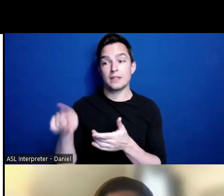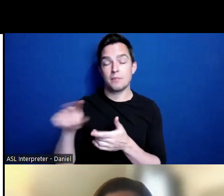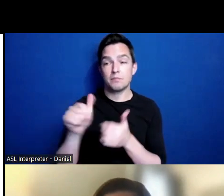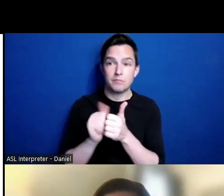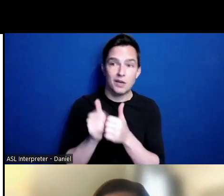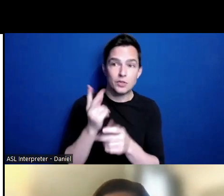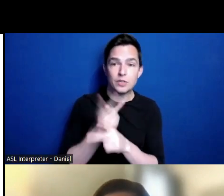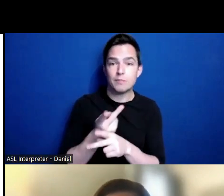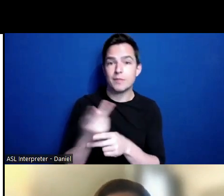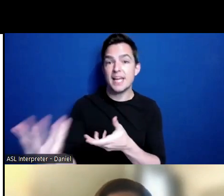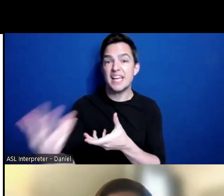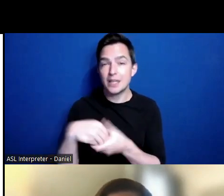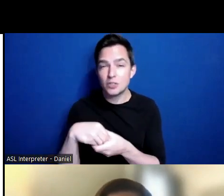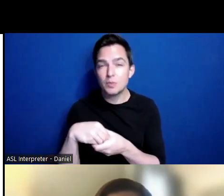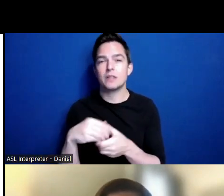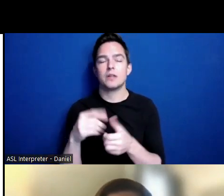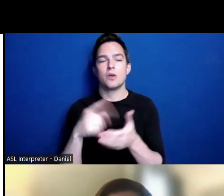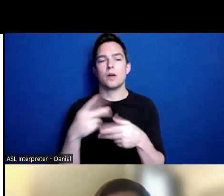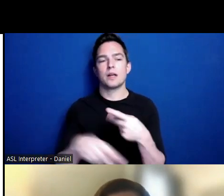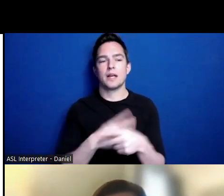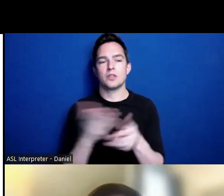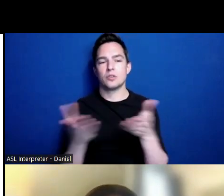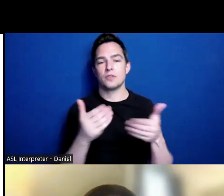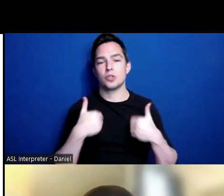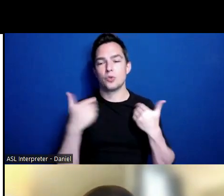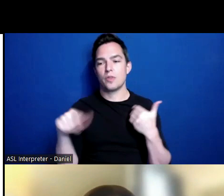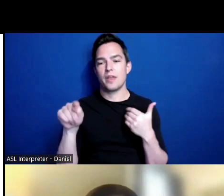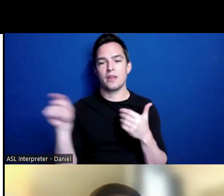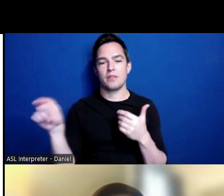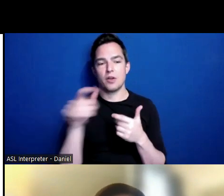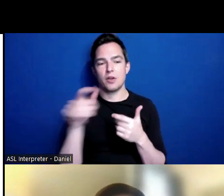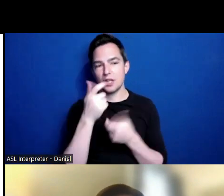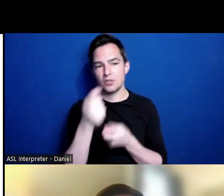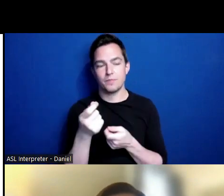engagement and what kinds of services youth were interested in. So, on this slide, I'm first going